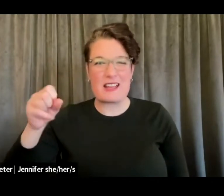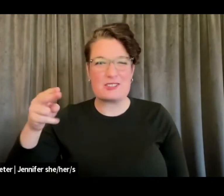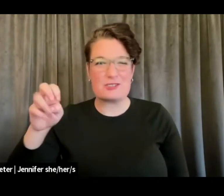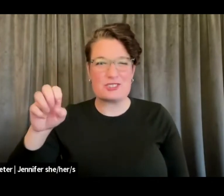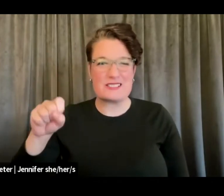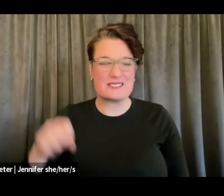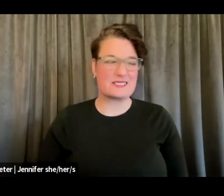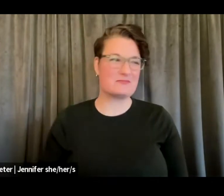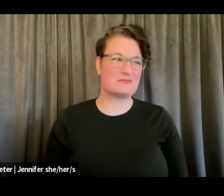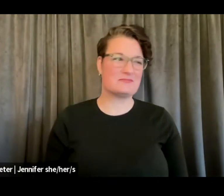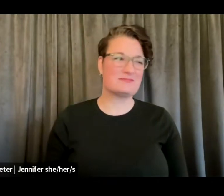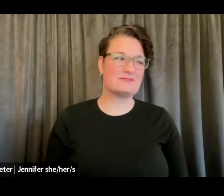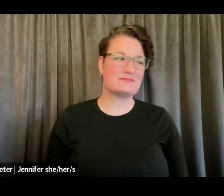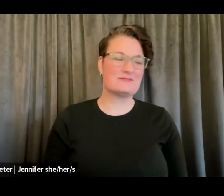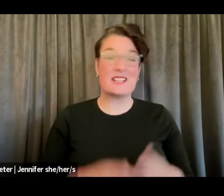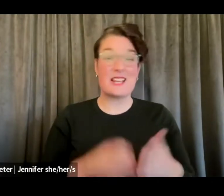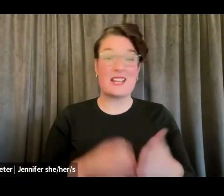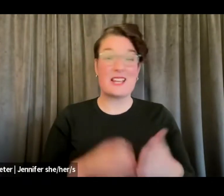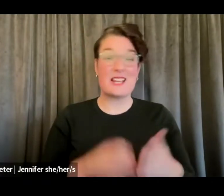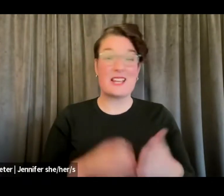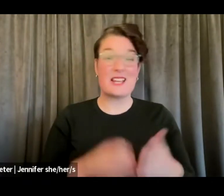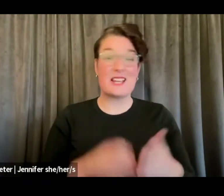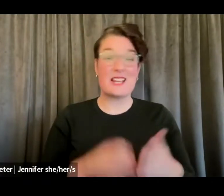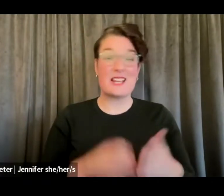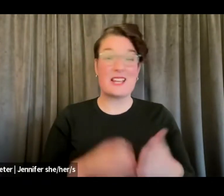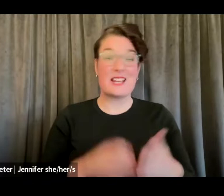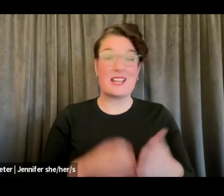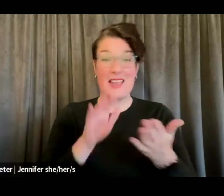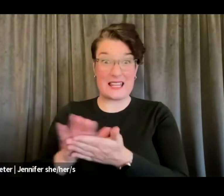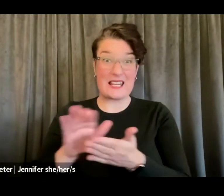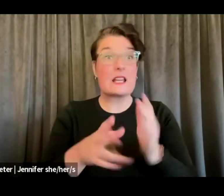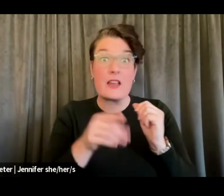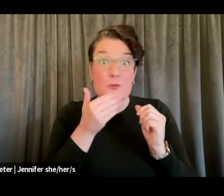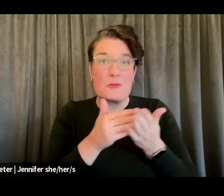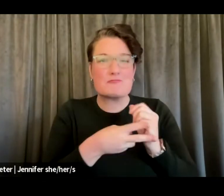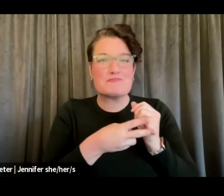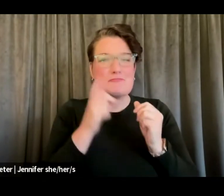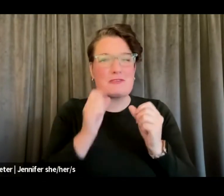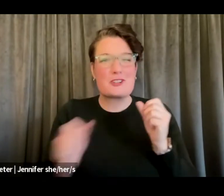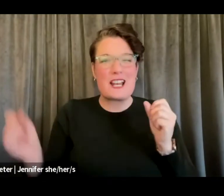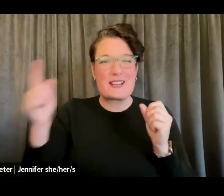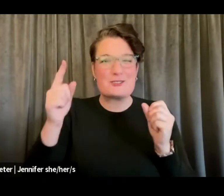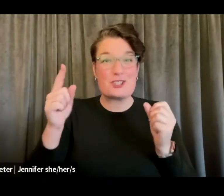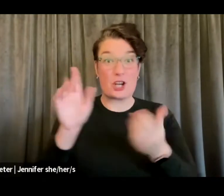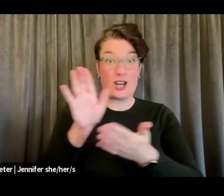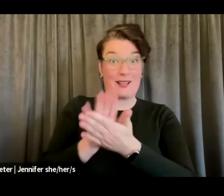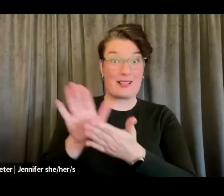cleaning up to save the sweetness bits for next year, cleaning up because we have